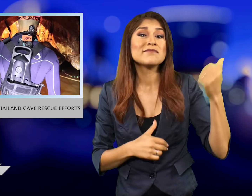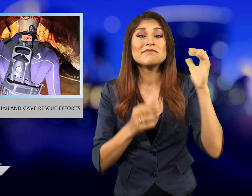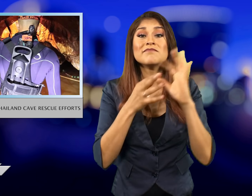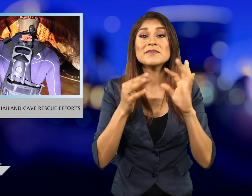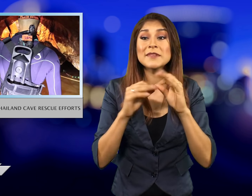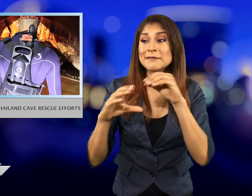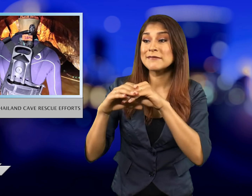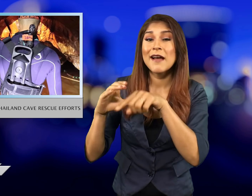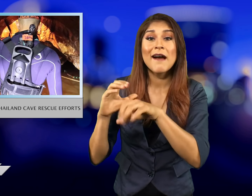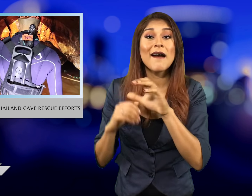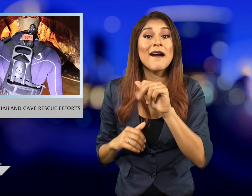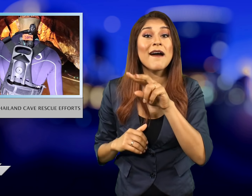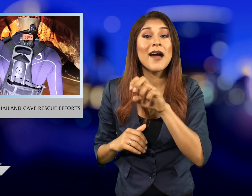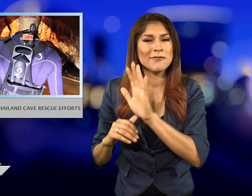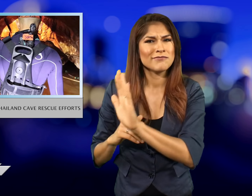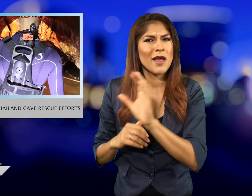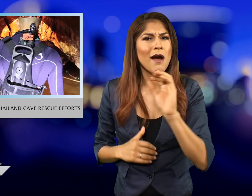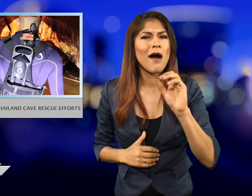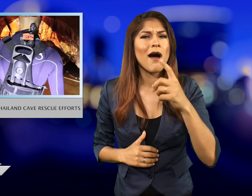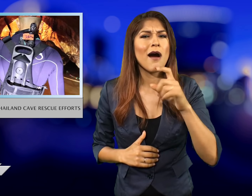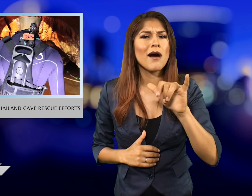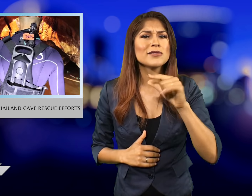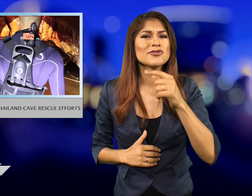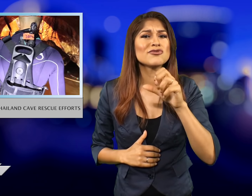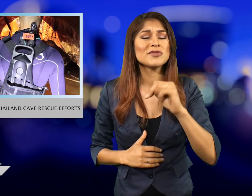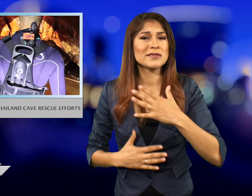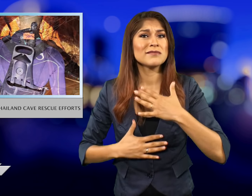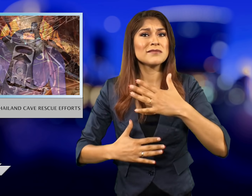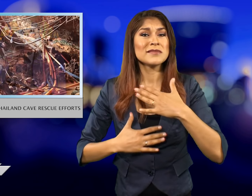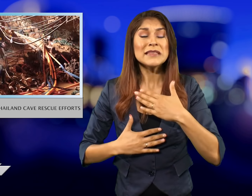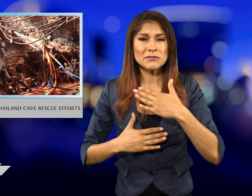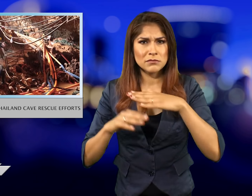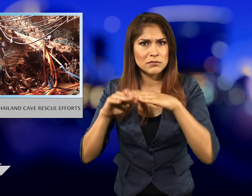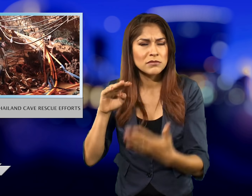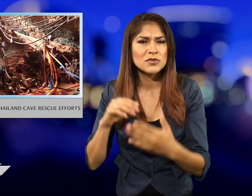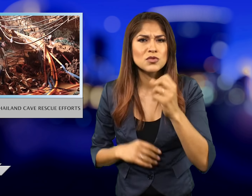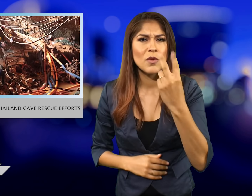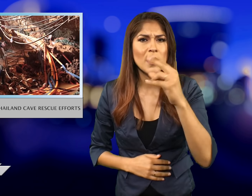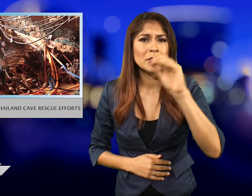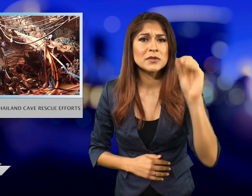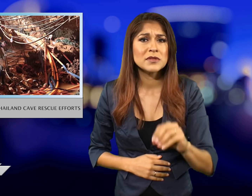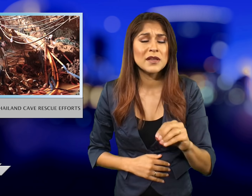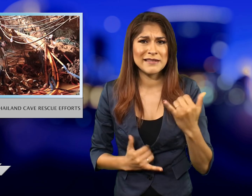In addition to that, authorities say oxygen levels inside the cave have dropped to 21%